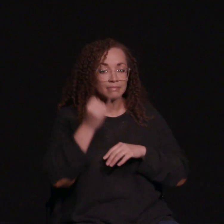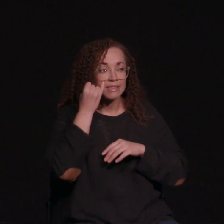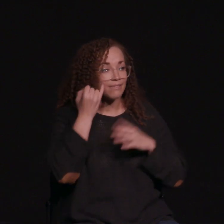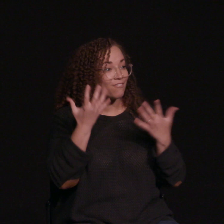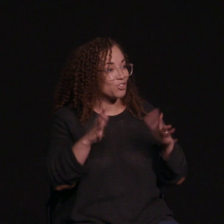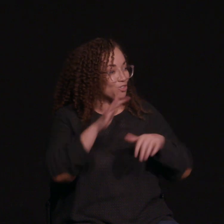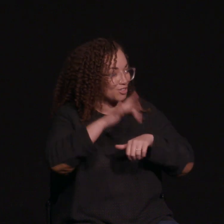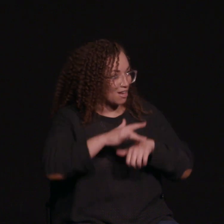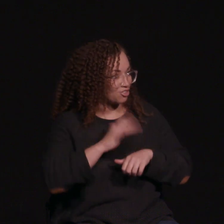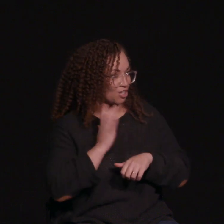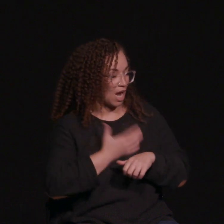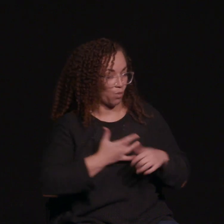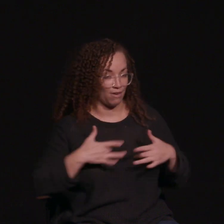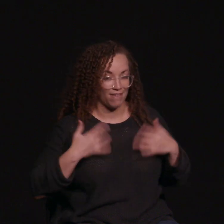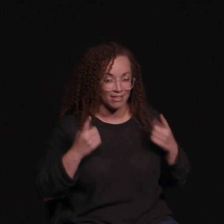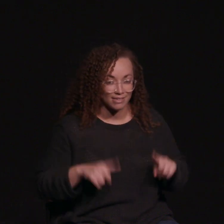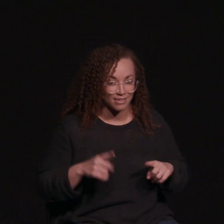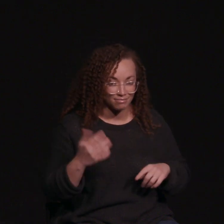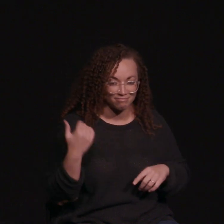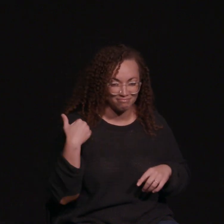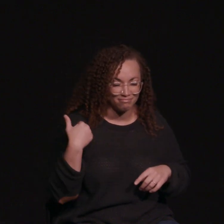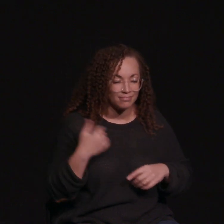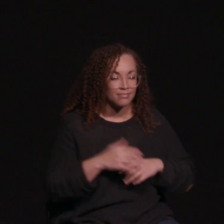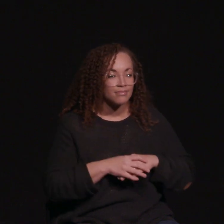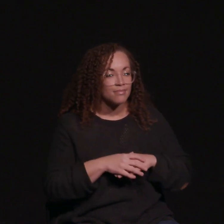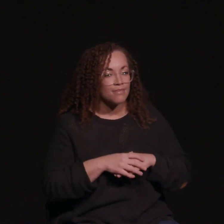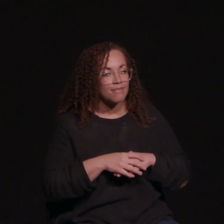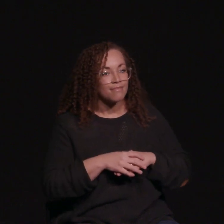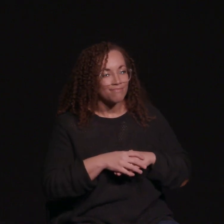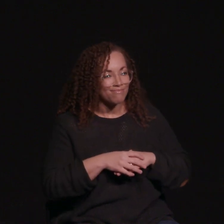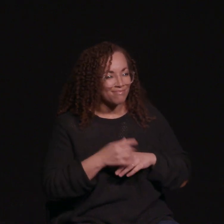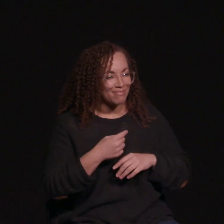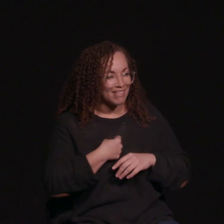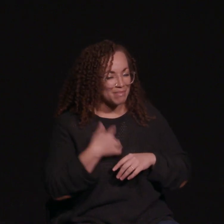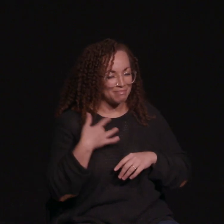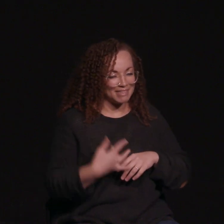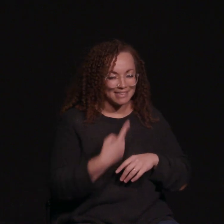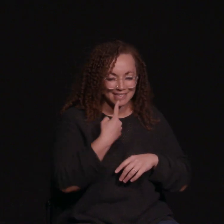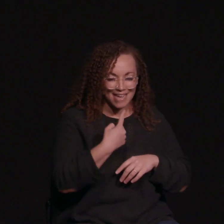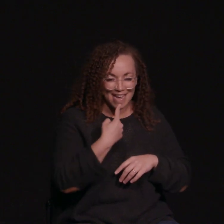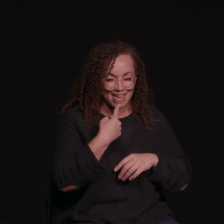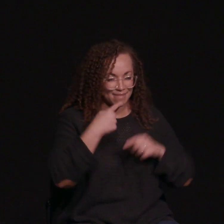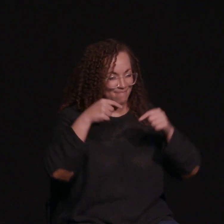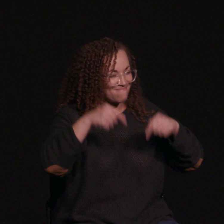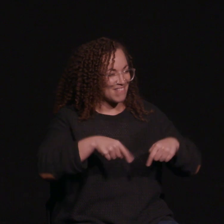you've heard me say that this program is a commitment to Black studies as a public good.